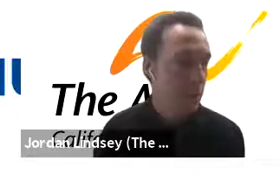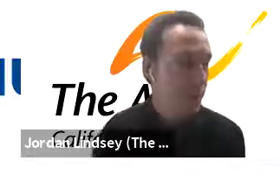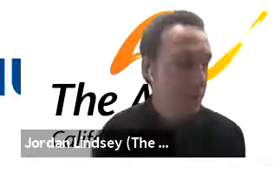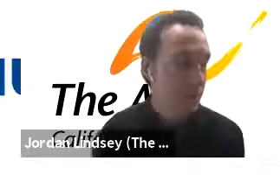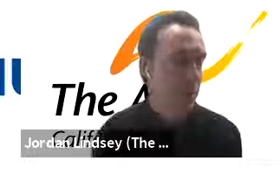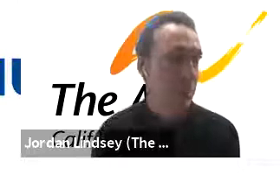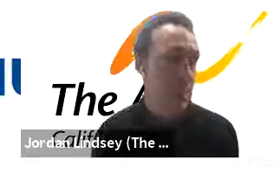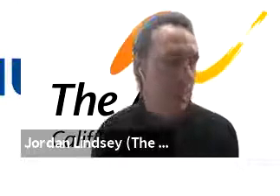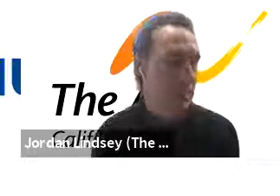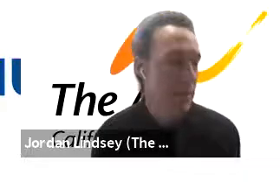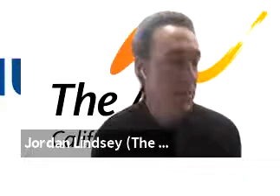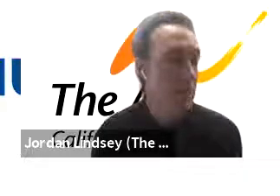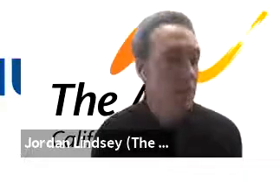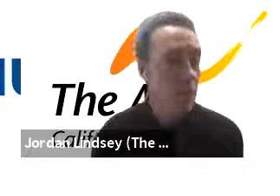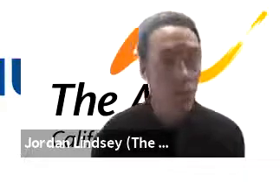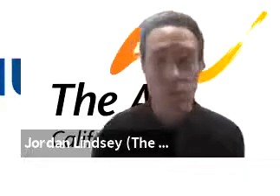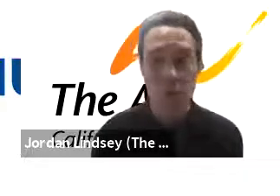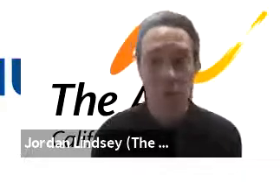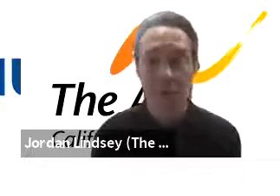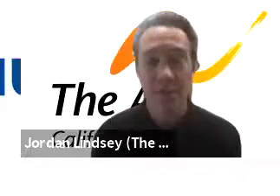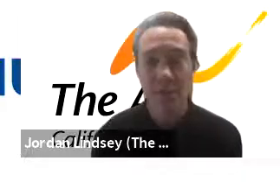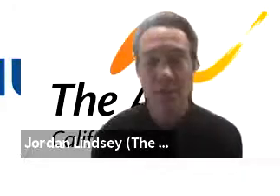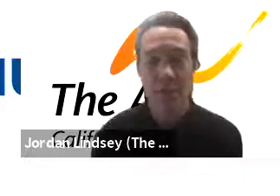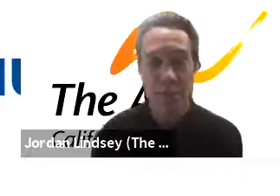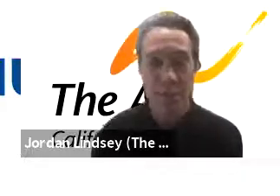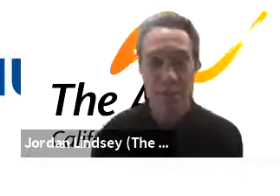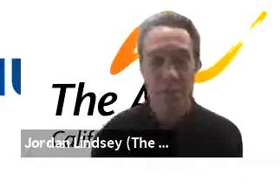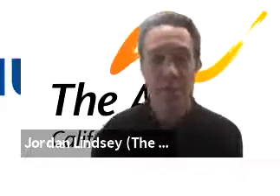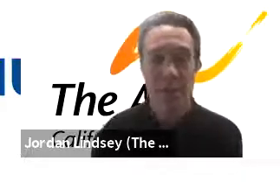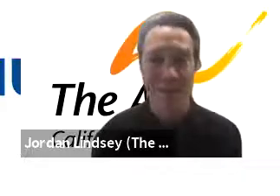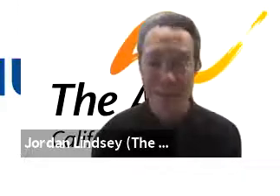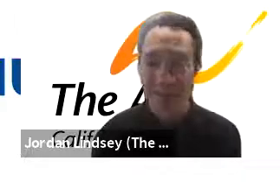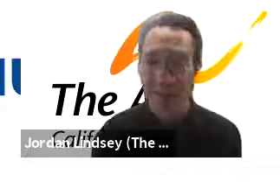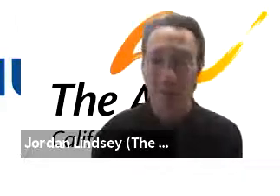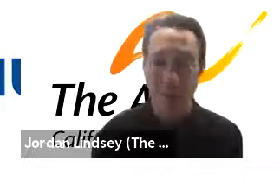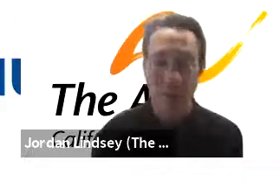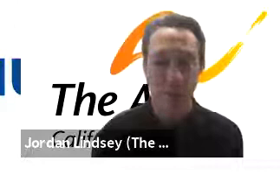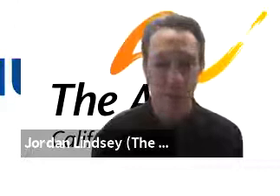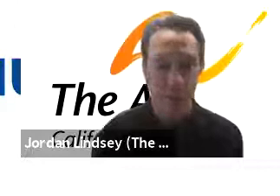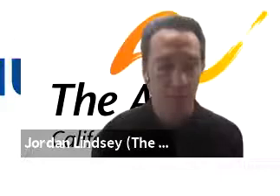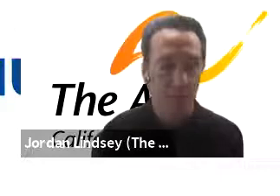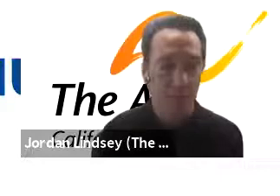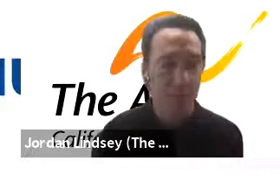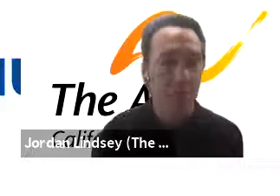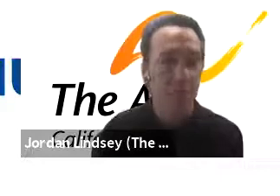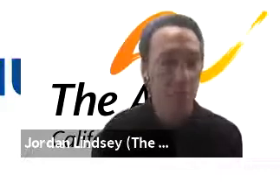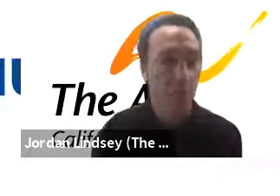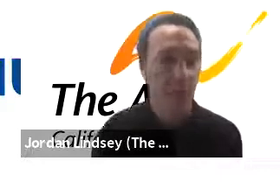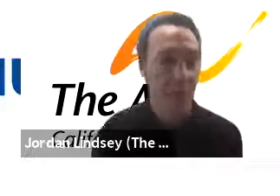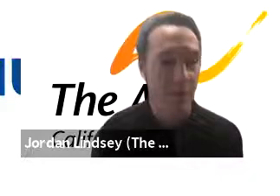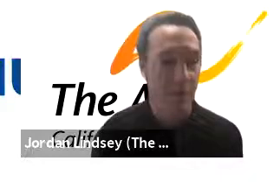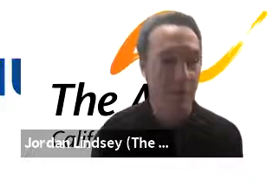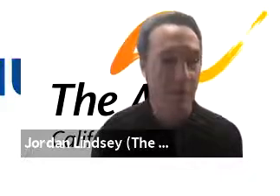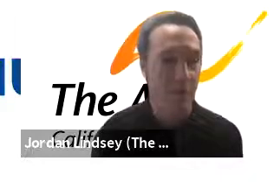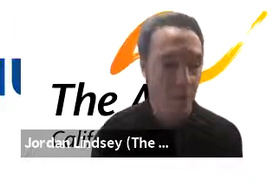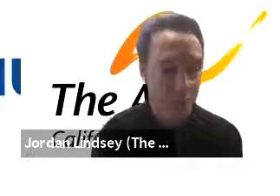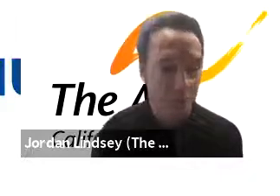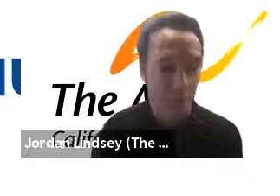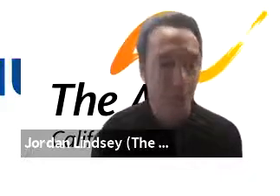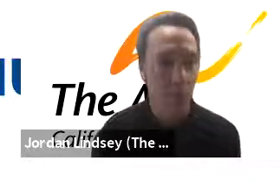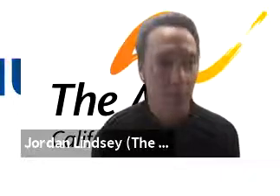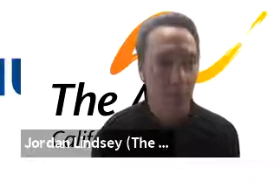Jordan Lindsey (The Arc CA): Competent manner, so this is not only a responsibility, but again, going back to alternative services, this is a tool we have now, these are services that you can provide.